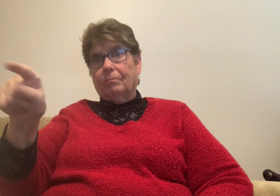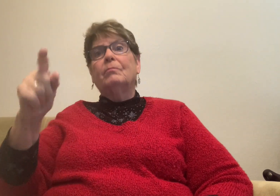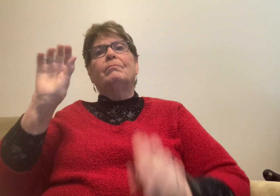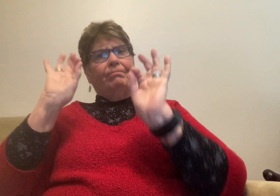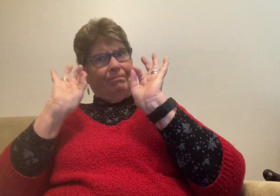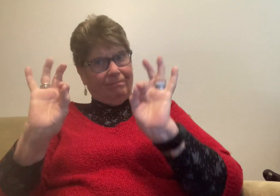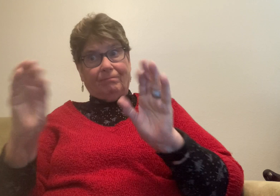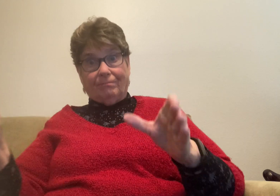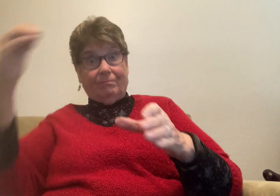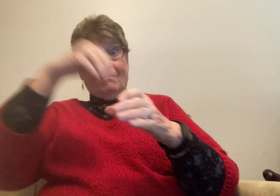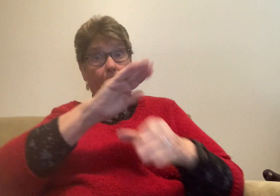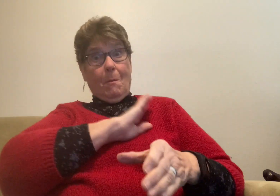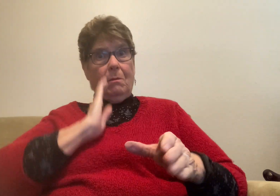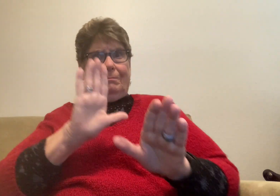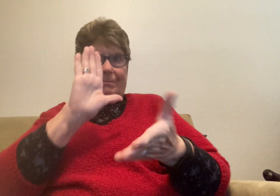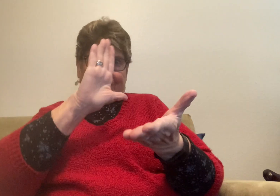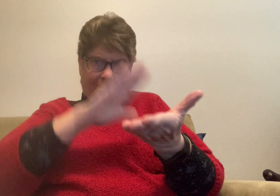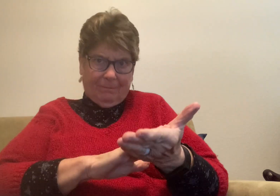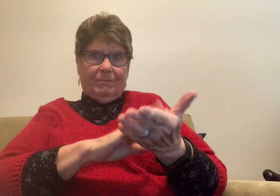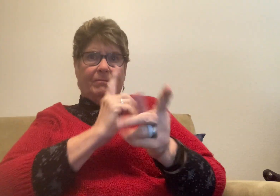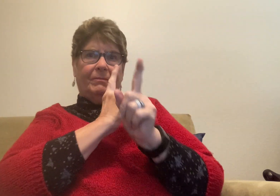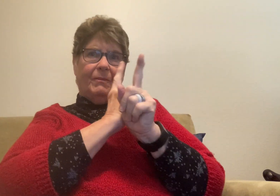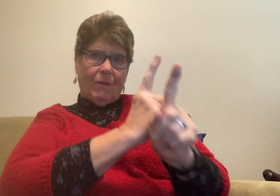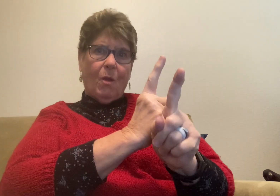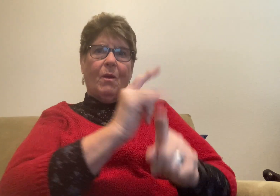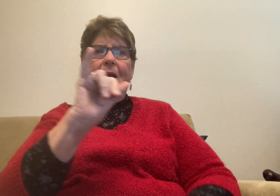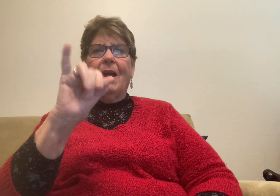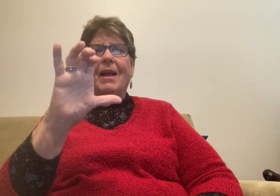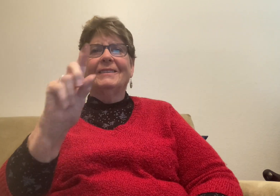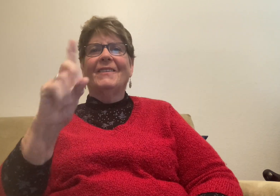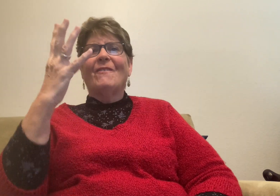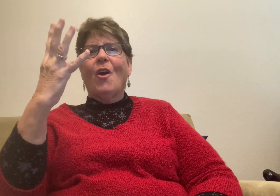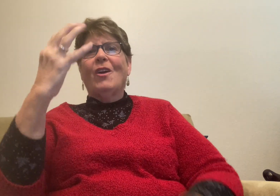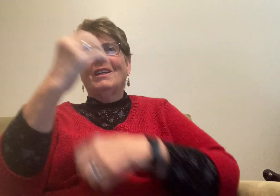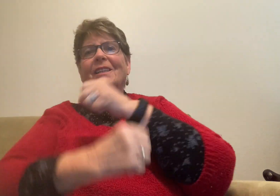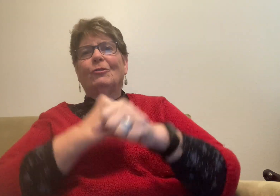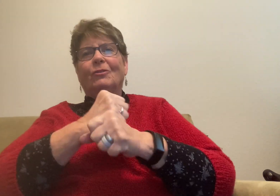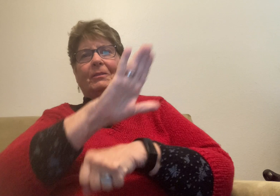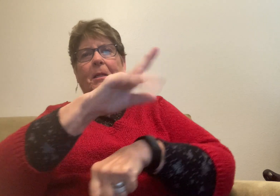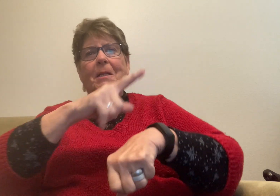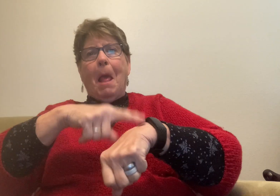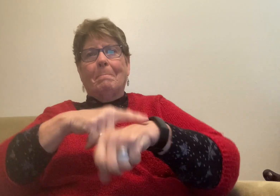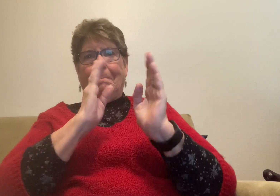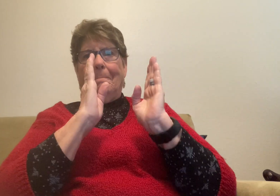to serve on the Board for the full ICSD 4-year term.